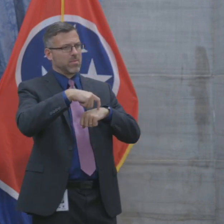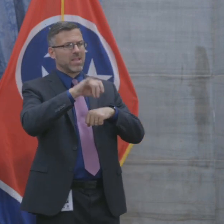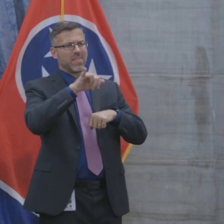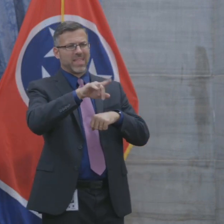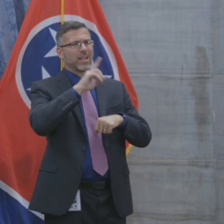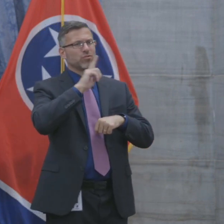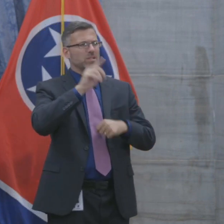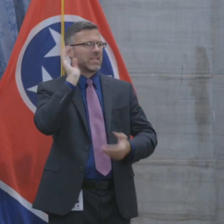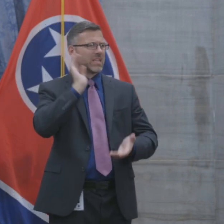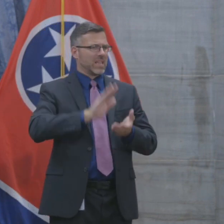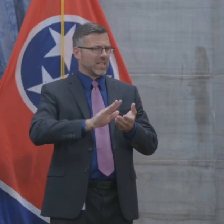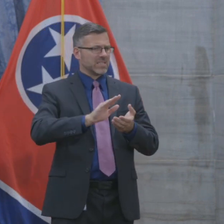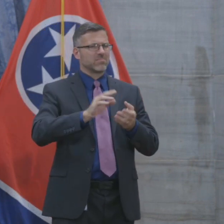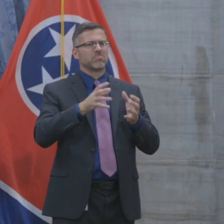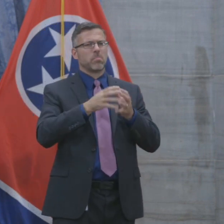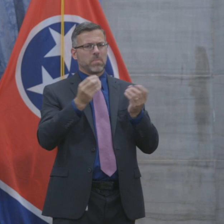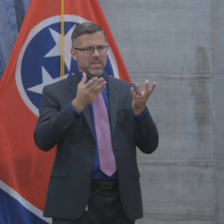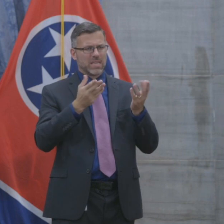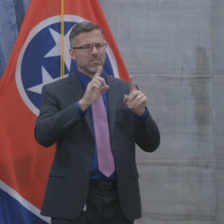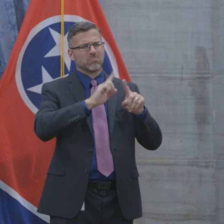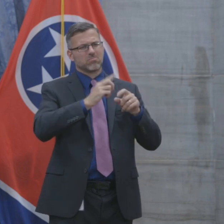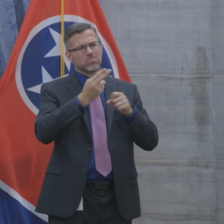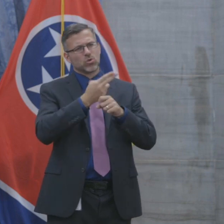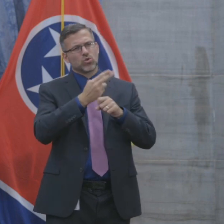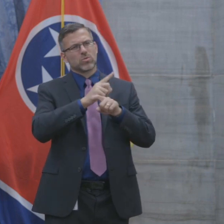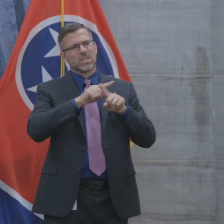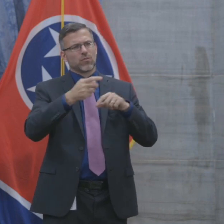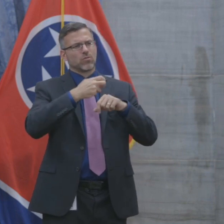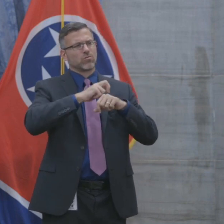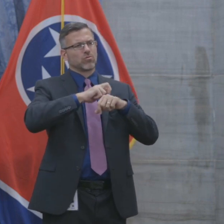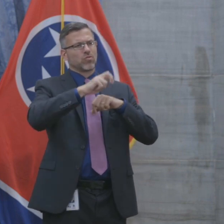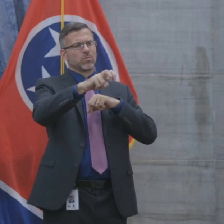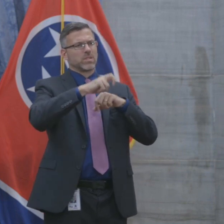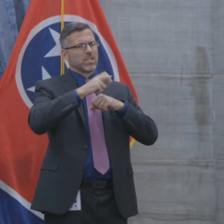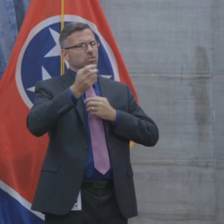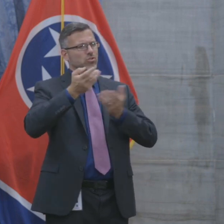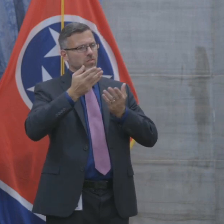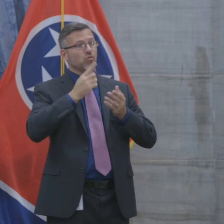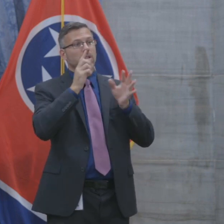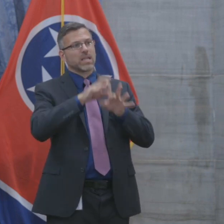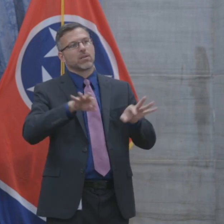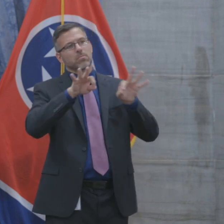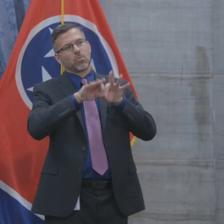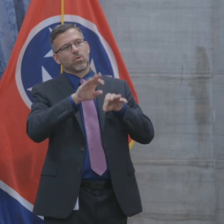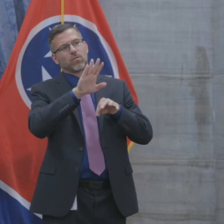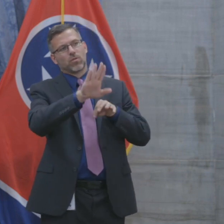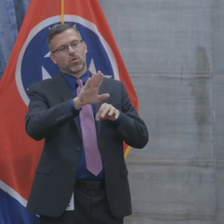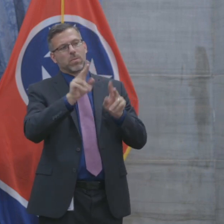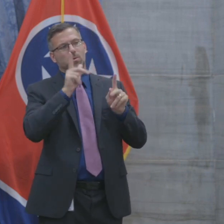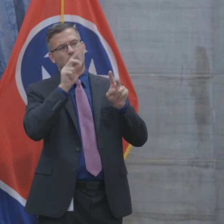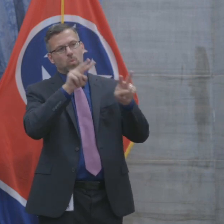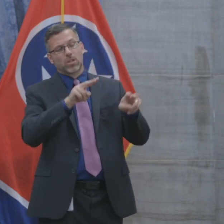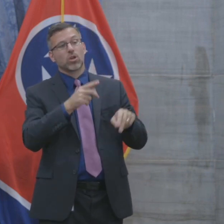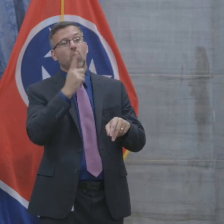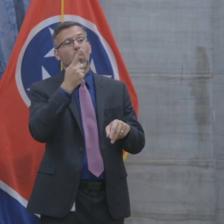and had results Thursday morning. So it's variable but on the whole it's quite a bit less lag time than it used to